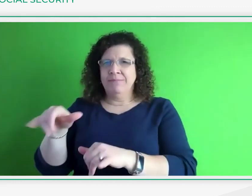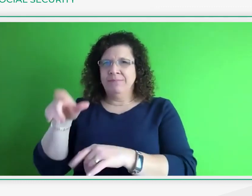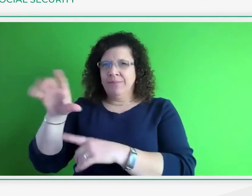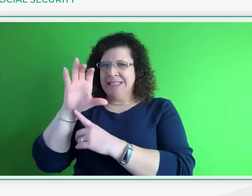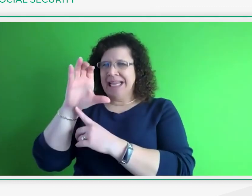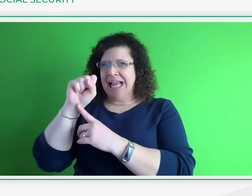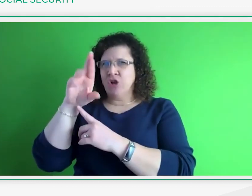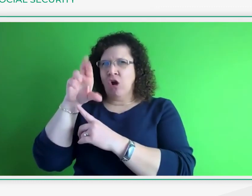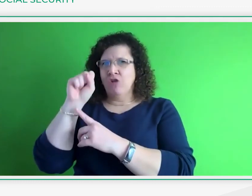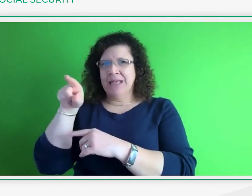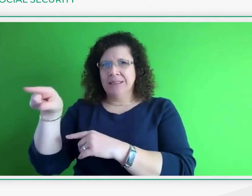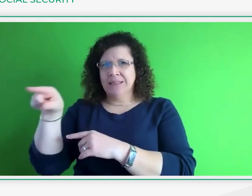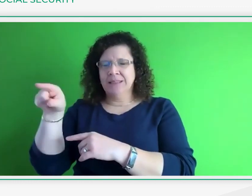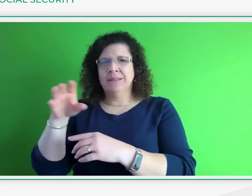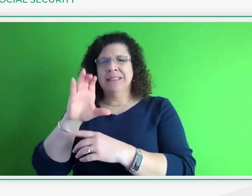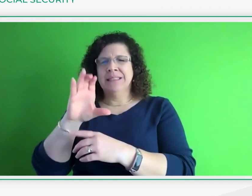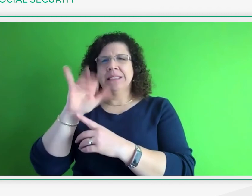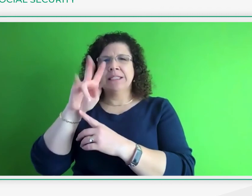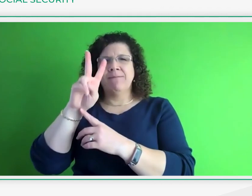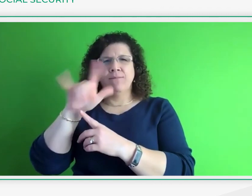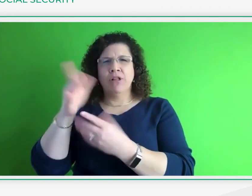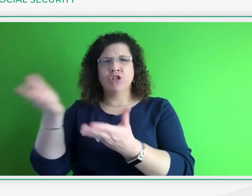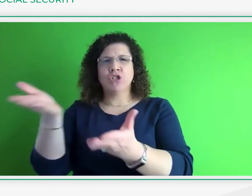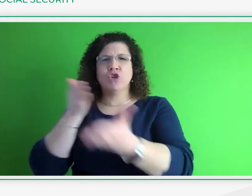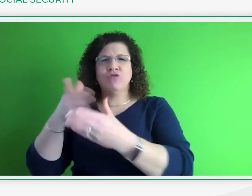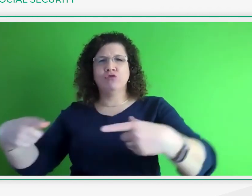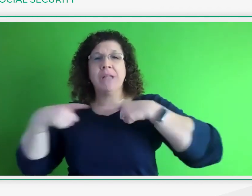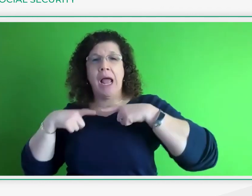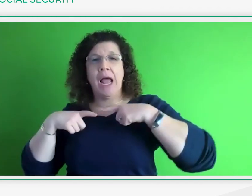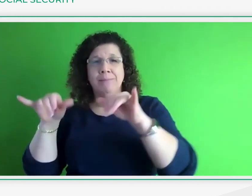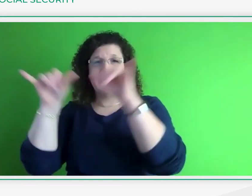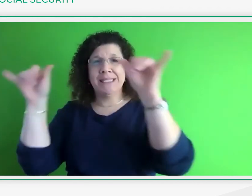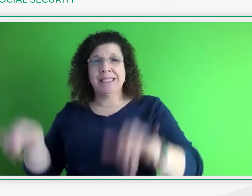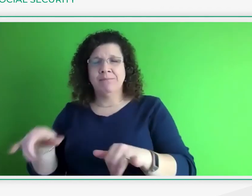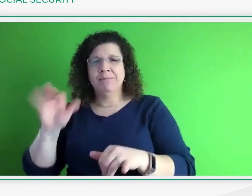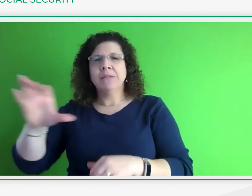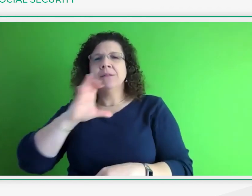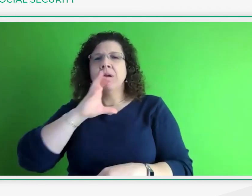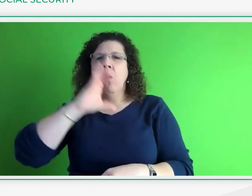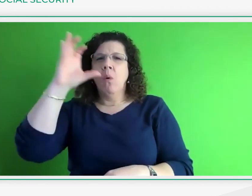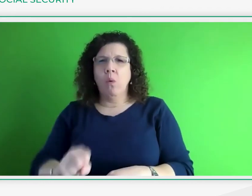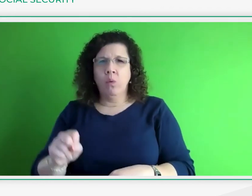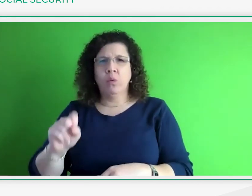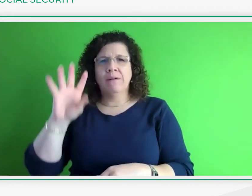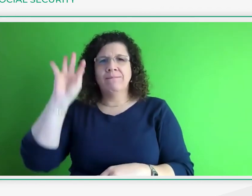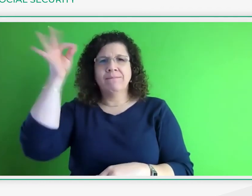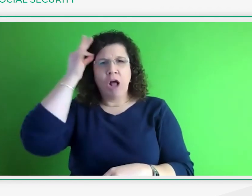pension system, that CSRS system. So that's a separate retirement system.